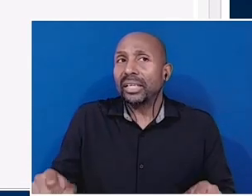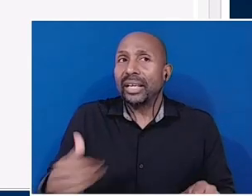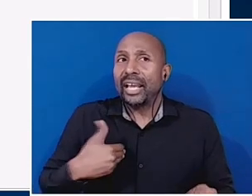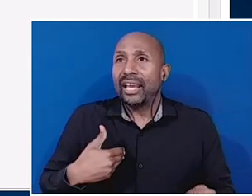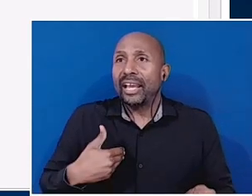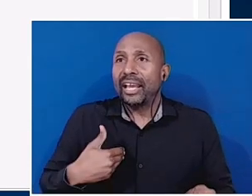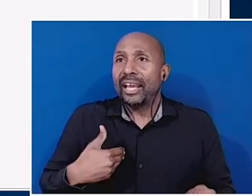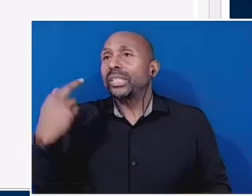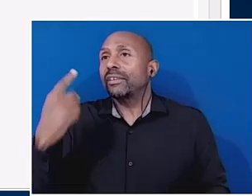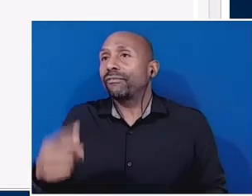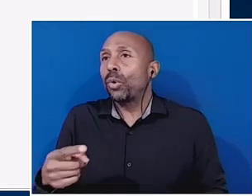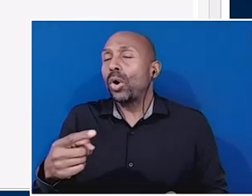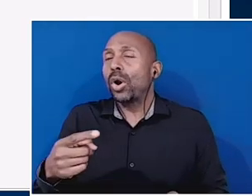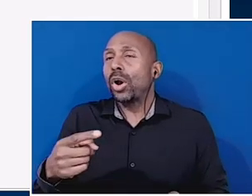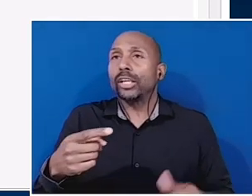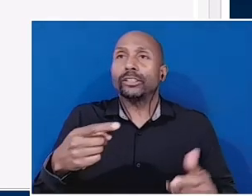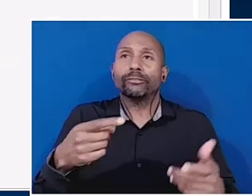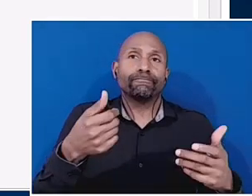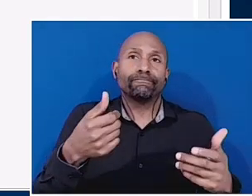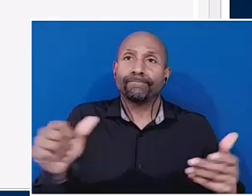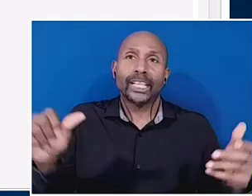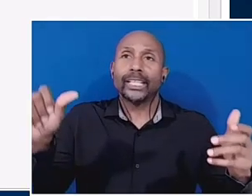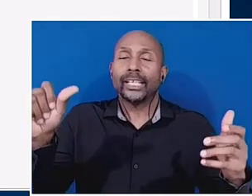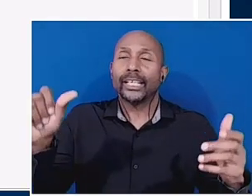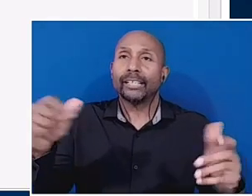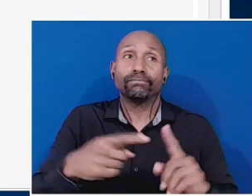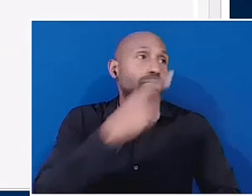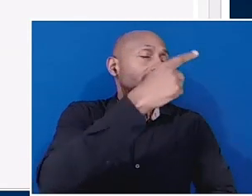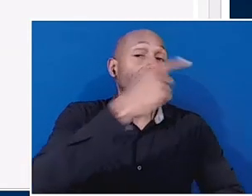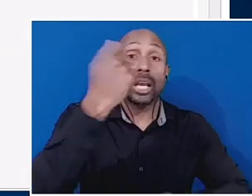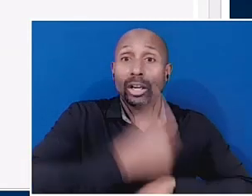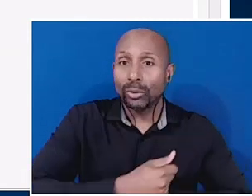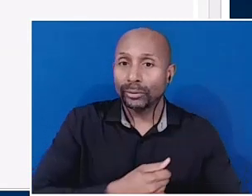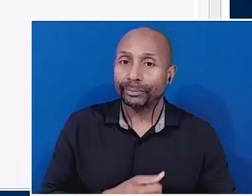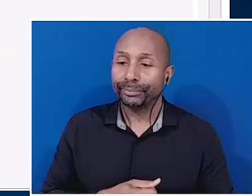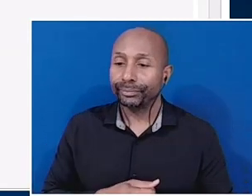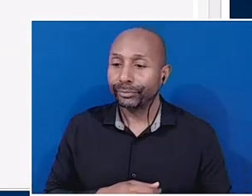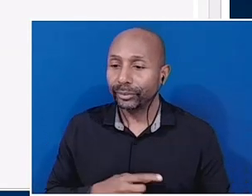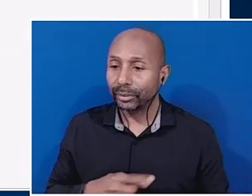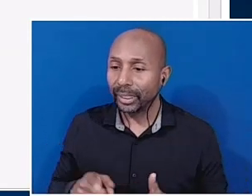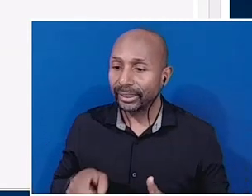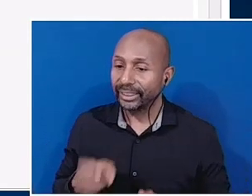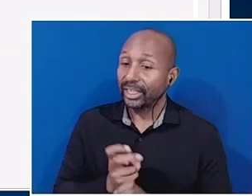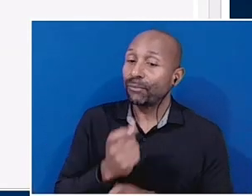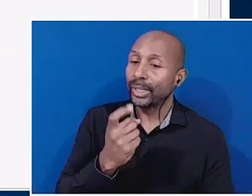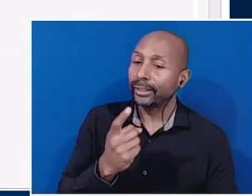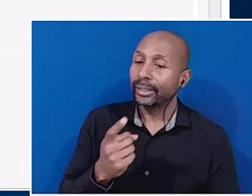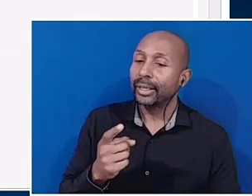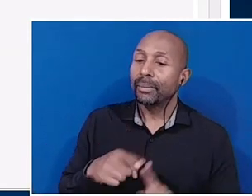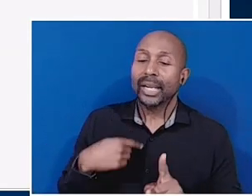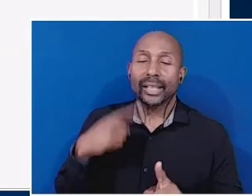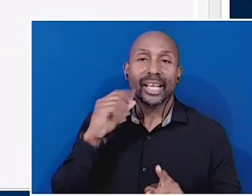may be able to make progress offline in additional ways because it's one of the most important places to protect students.